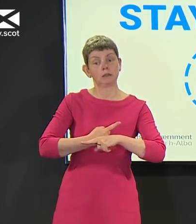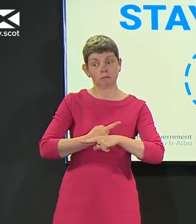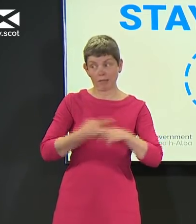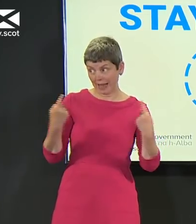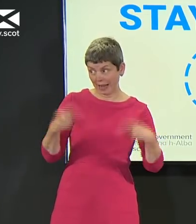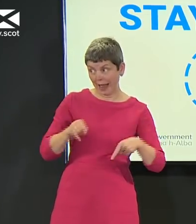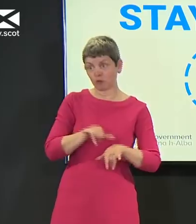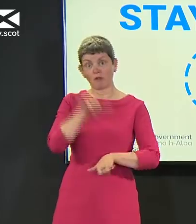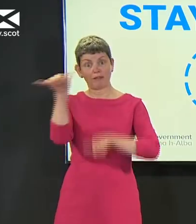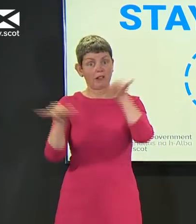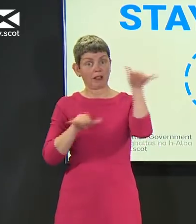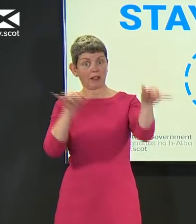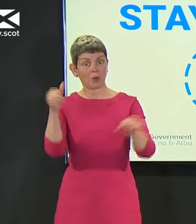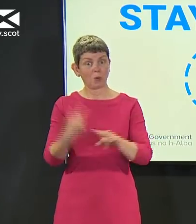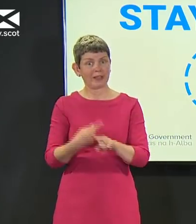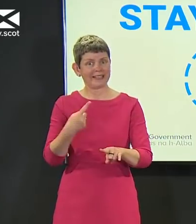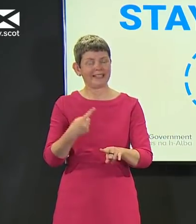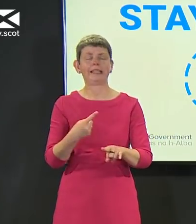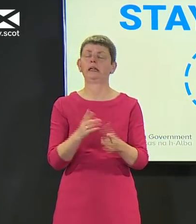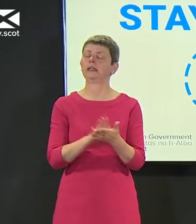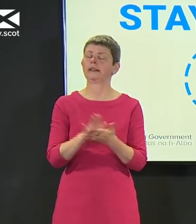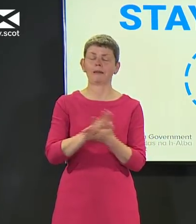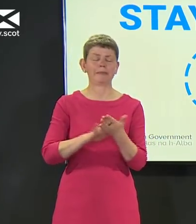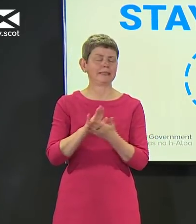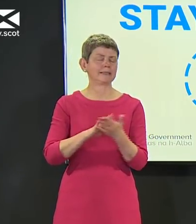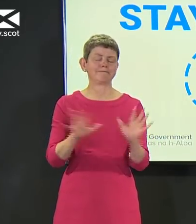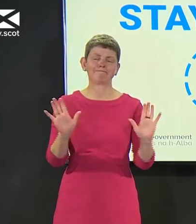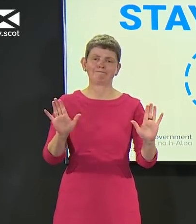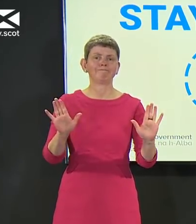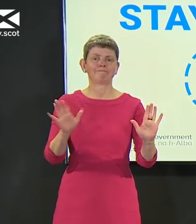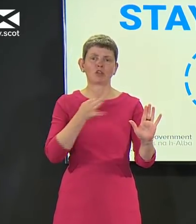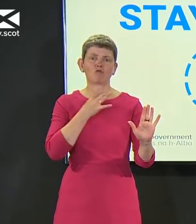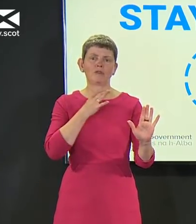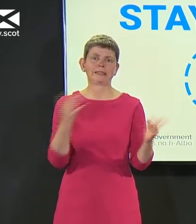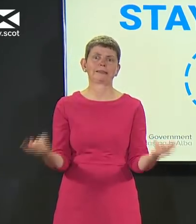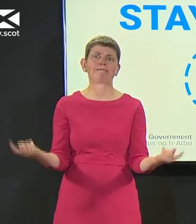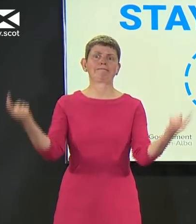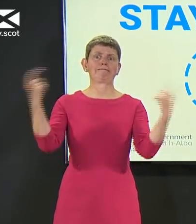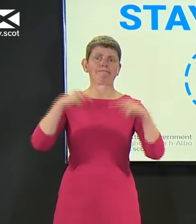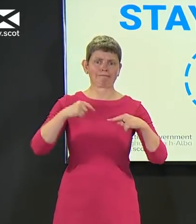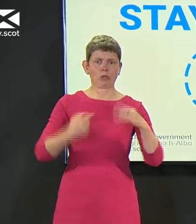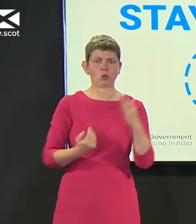too quickly and then compromise and jeopardise the progress that we have made however back to